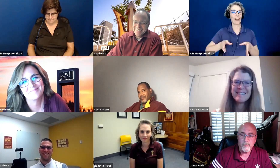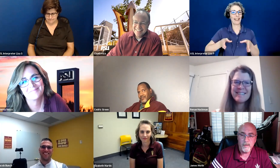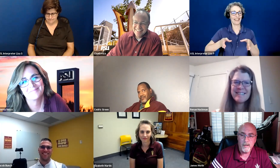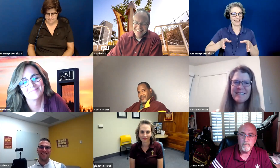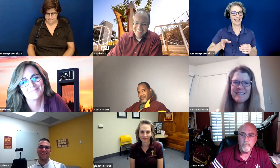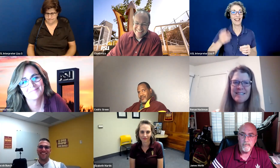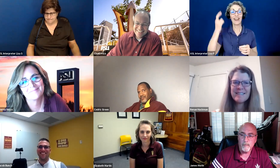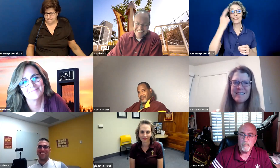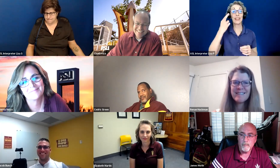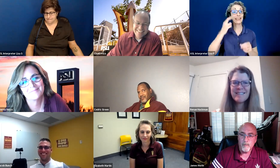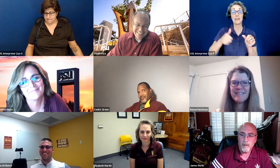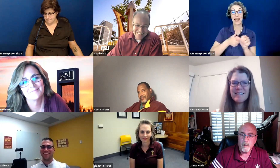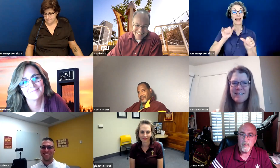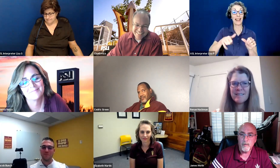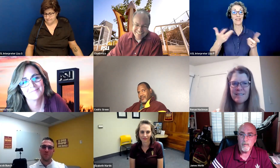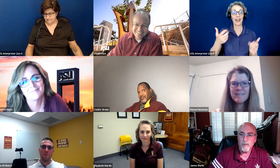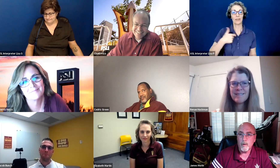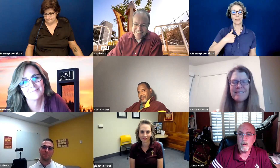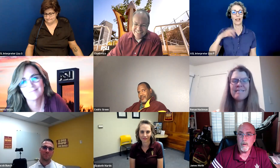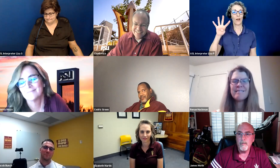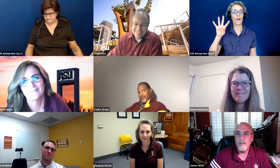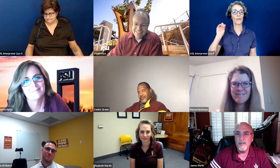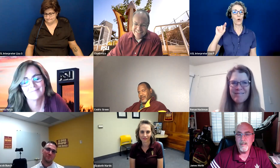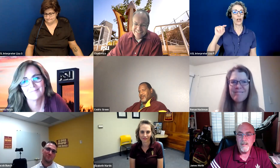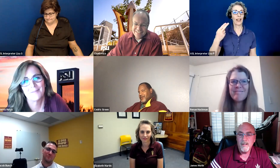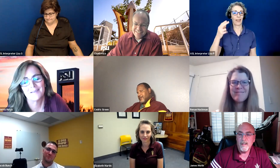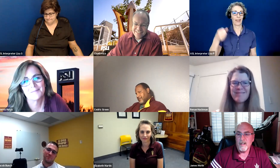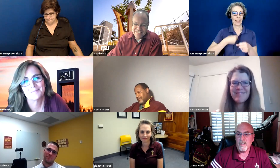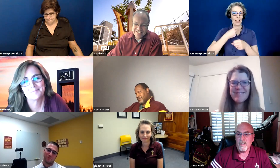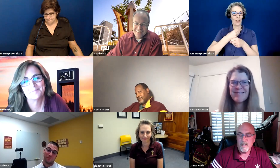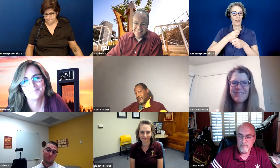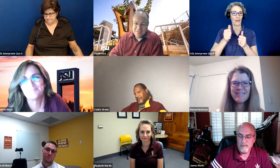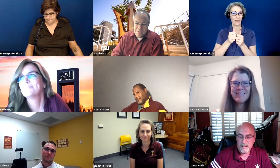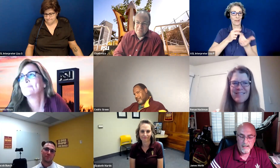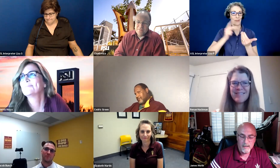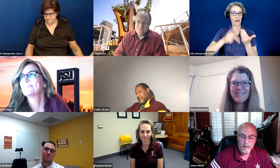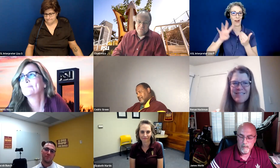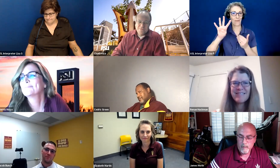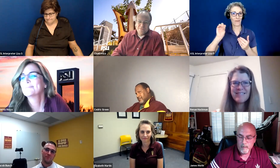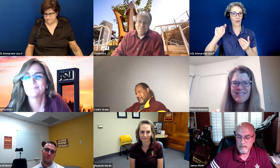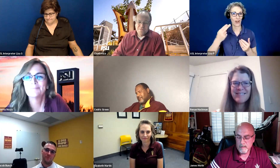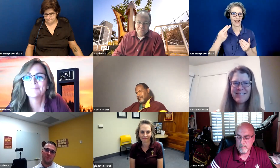with the program. And how did I get involved with that?